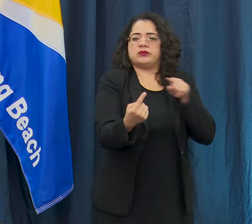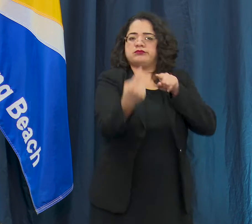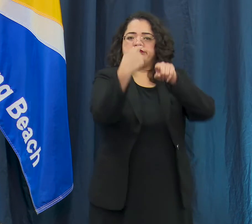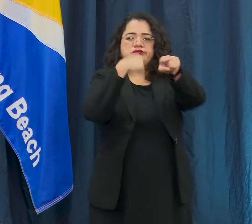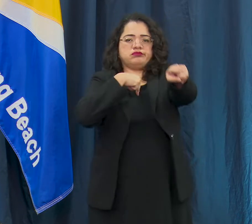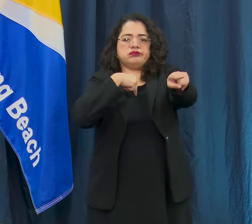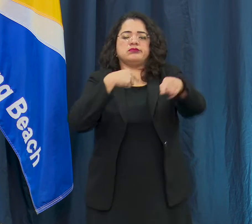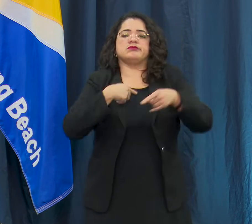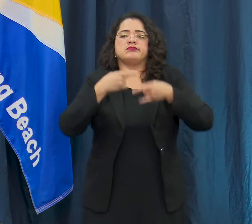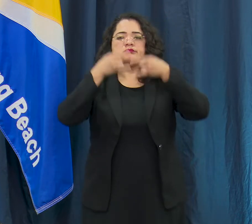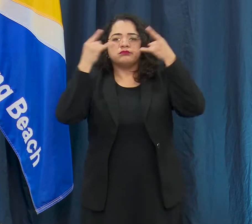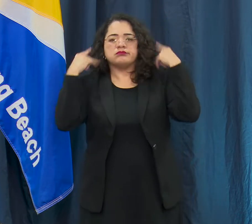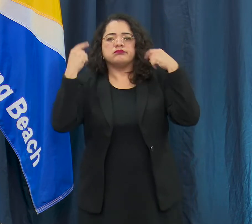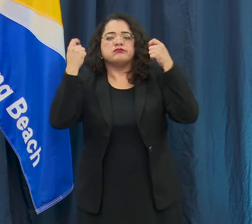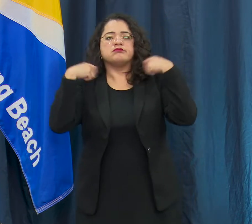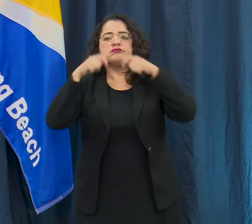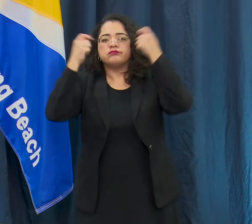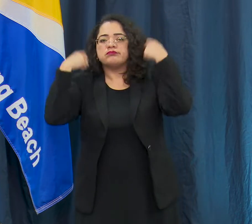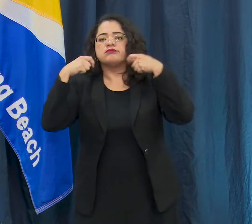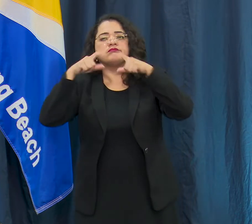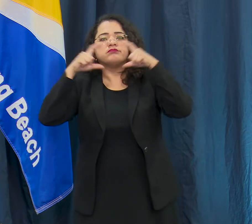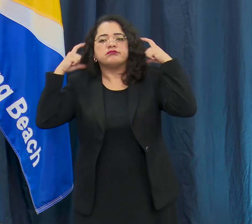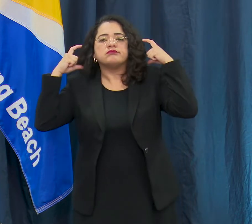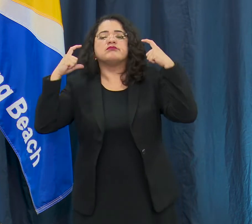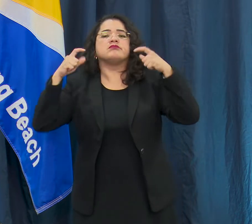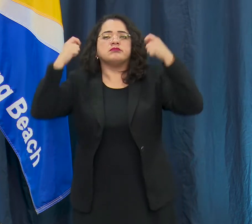you're going to a restaurant or retailer, you're doing curbside pickup, you're